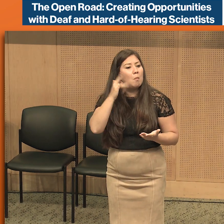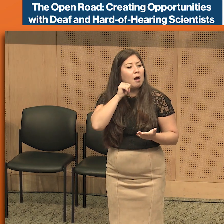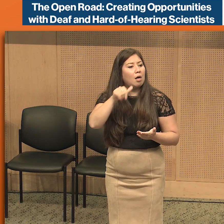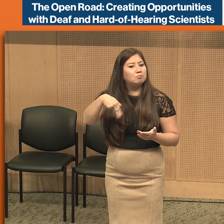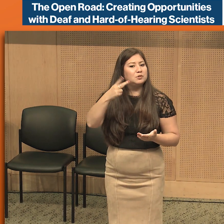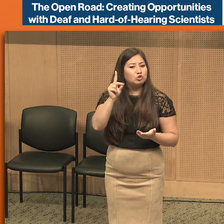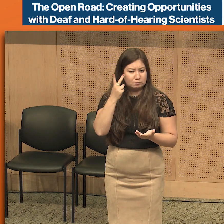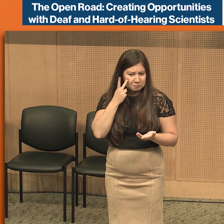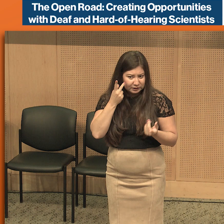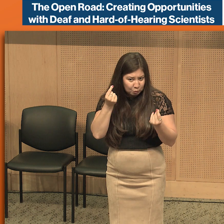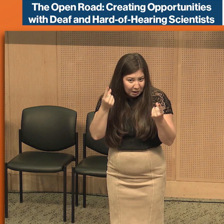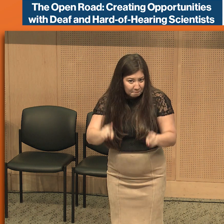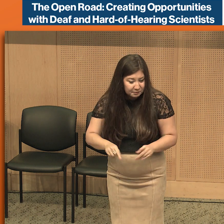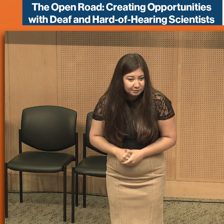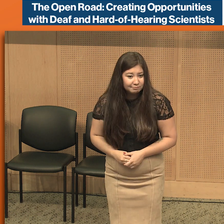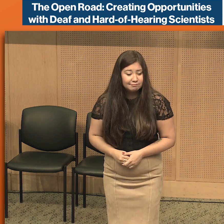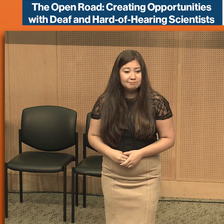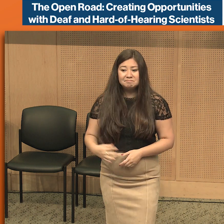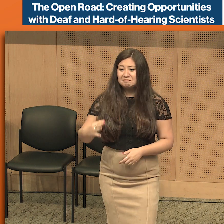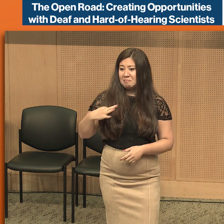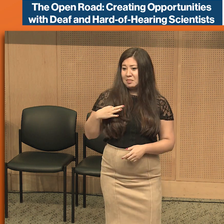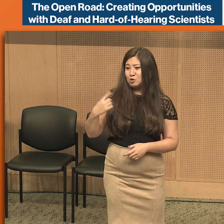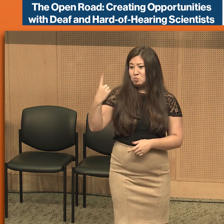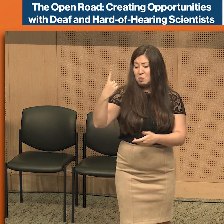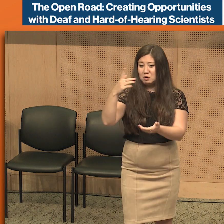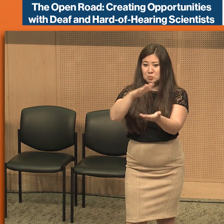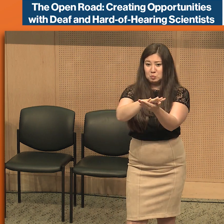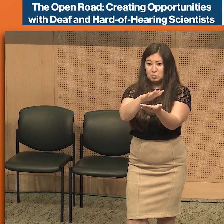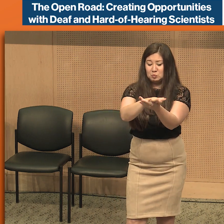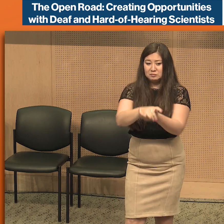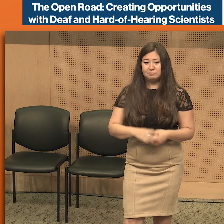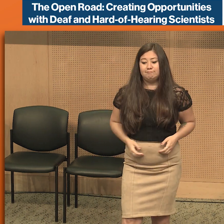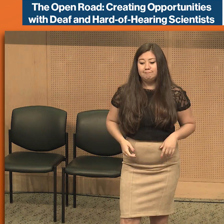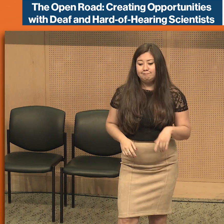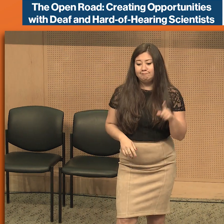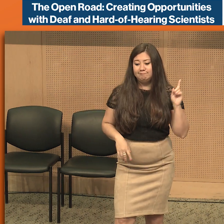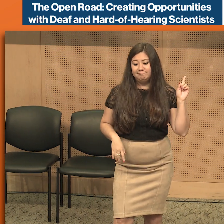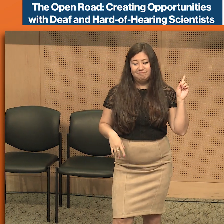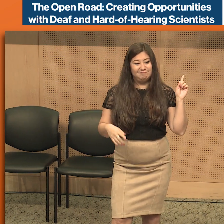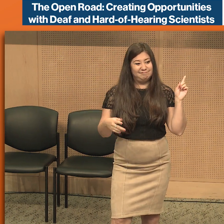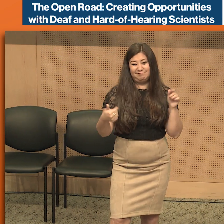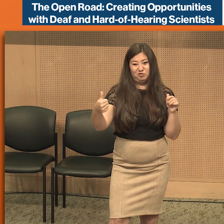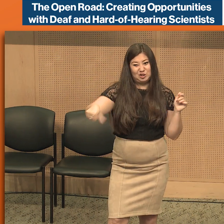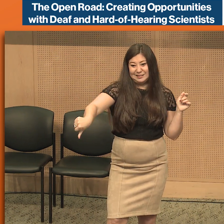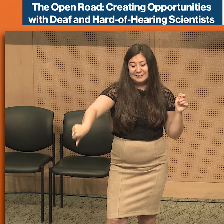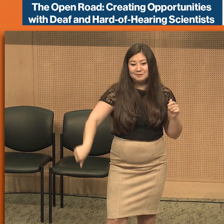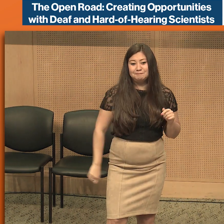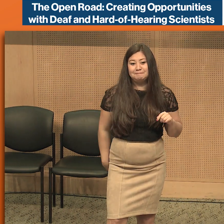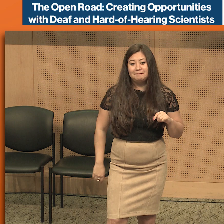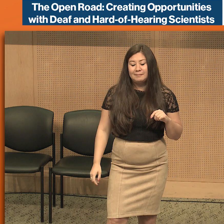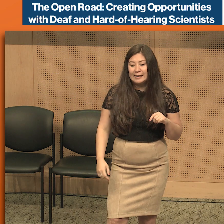so, I thought, why not apply for a PhD? So, I applied to one school and I was rejected.